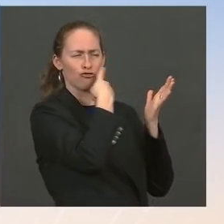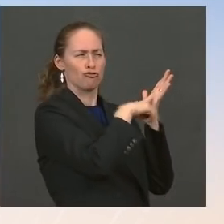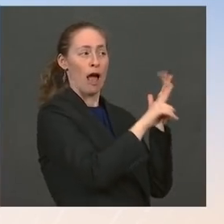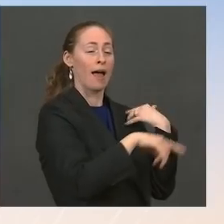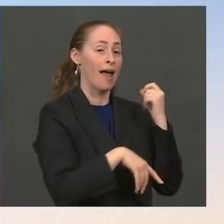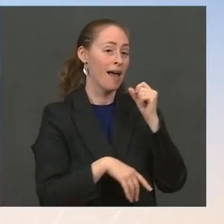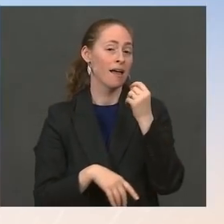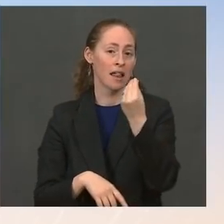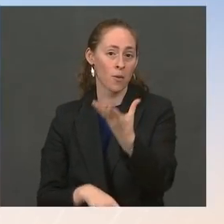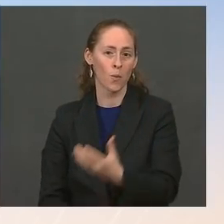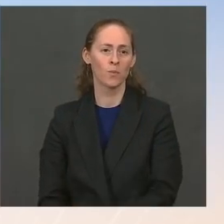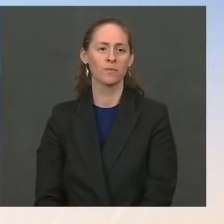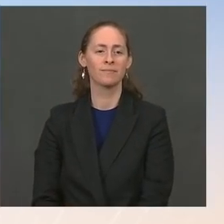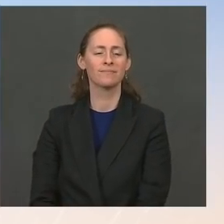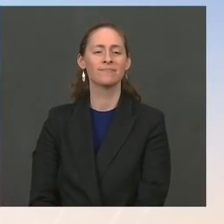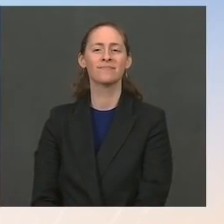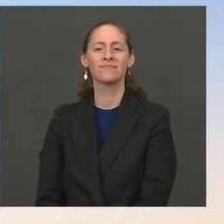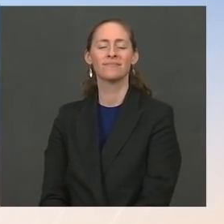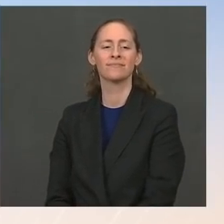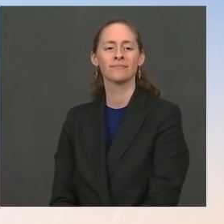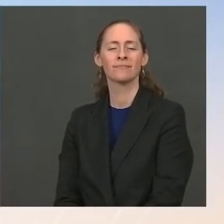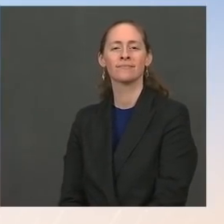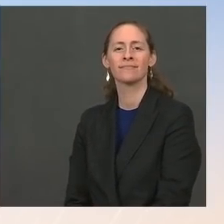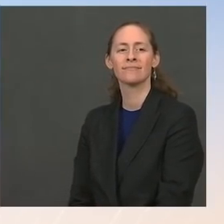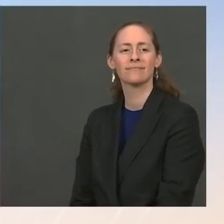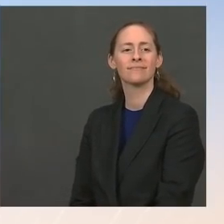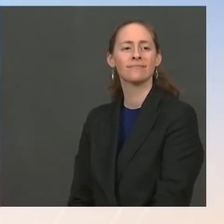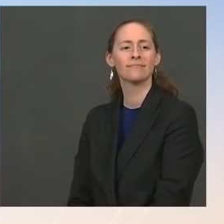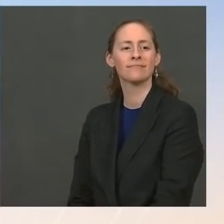you got a bunch of questions about the EV tax credit in Build Back Better.